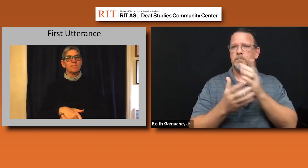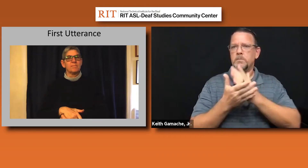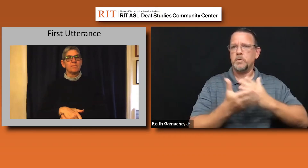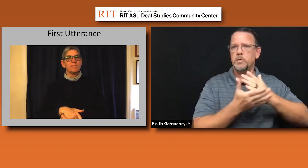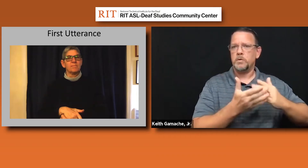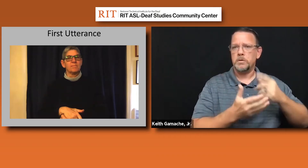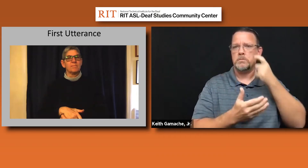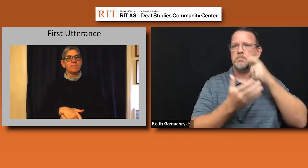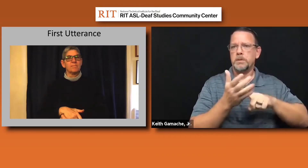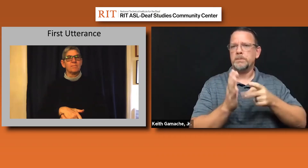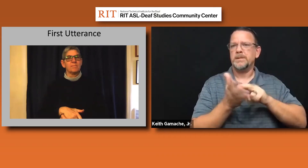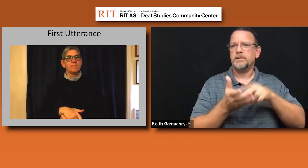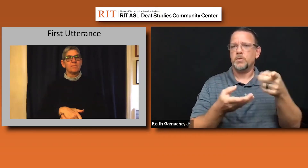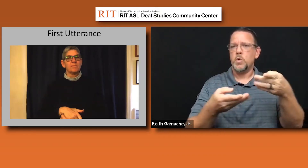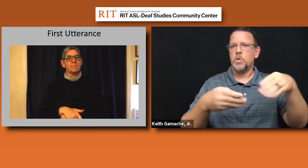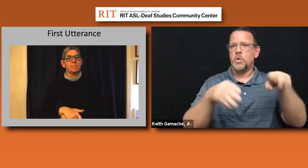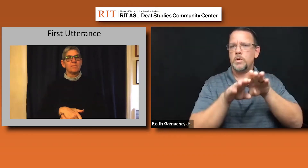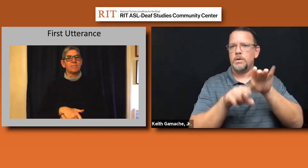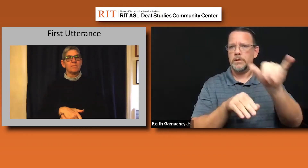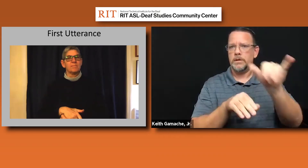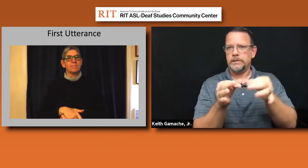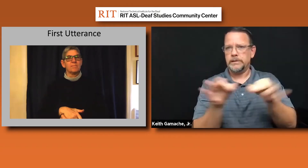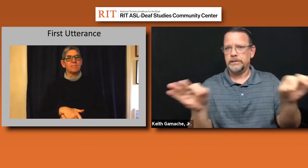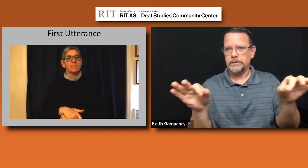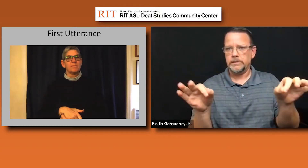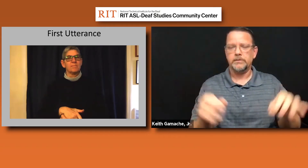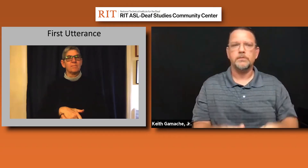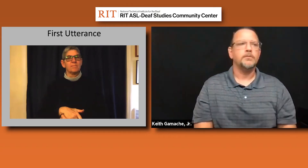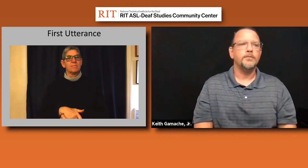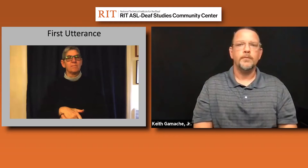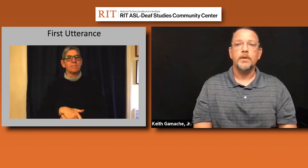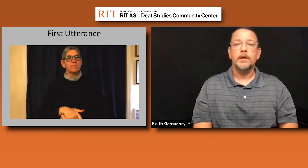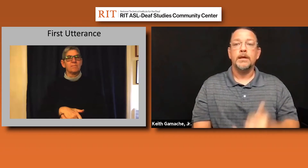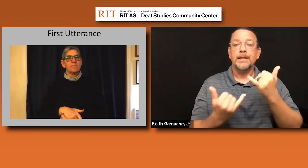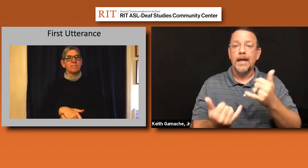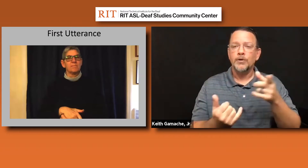so there are two indicators that that thought is complete.